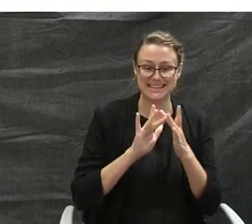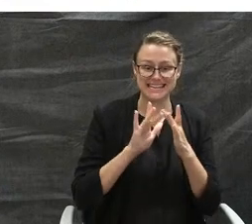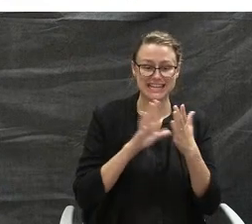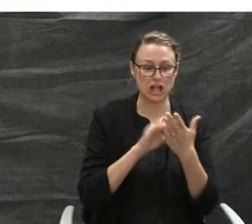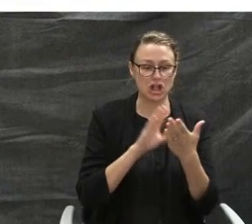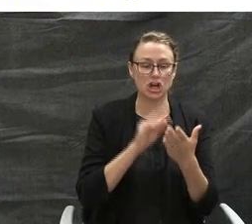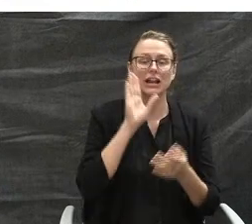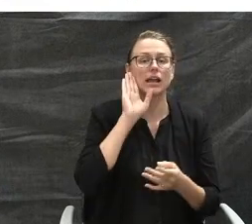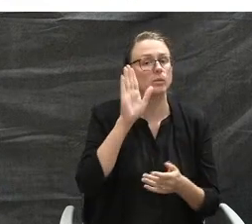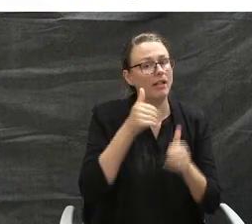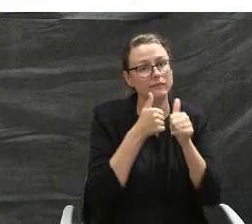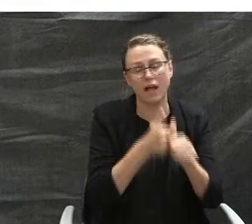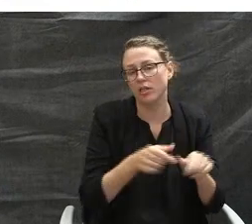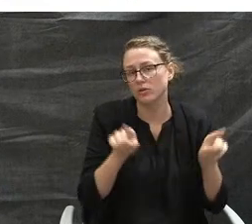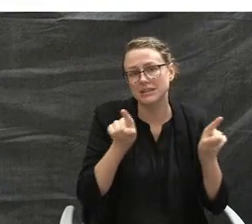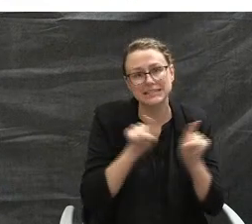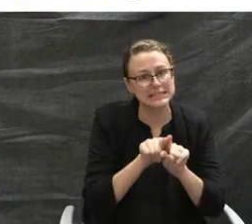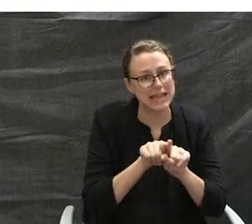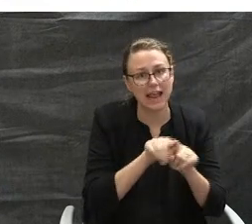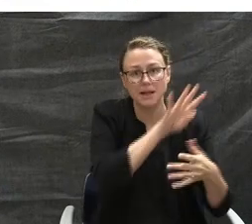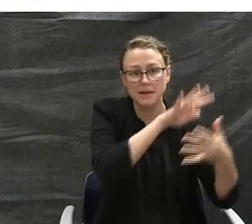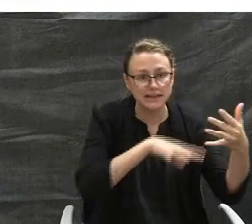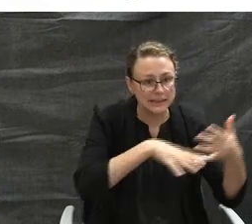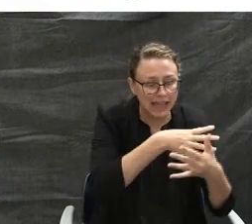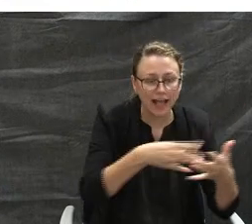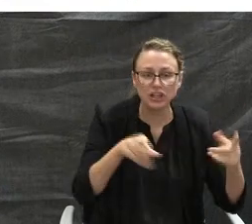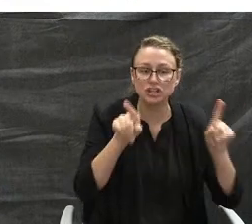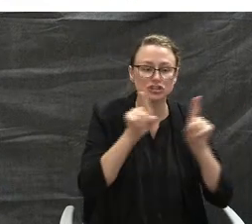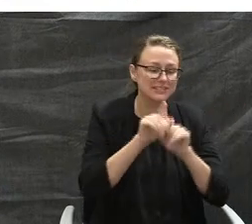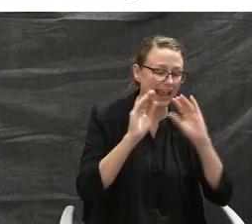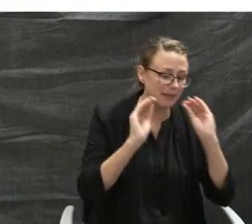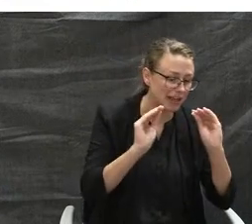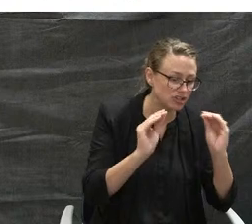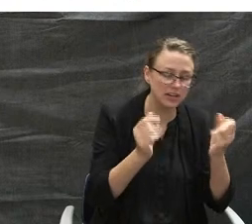scope and sequence in calendar as the in person model. So no